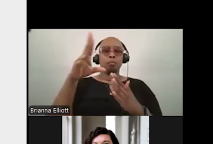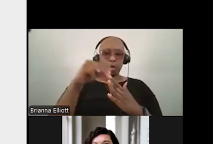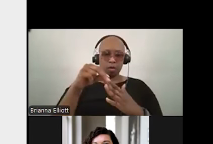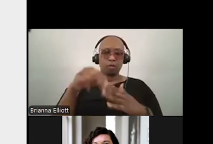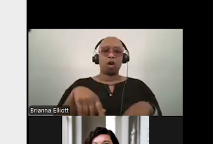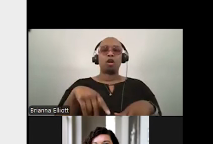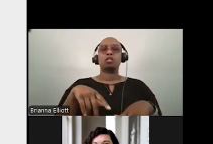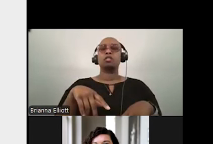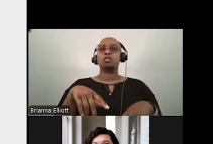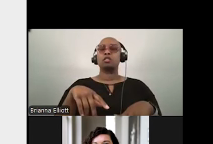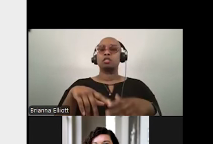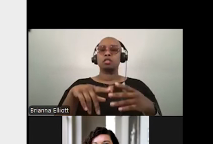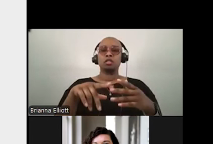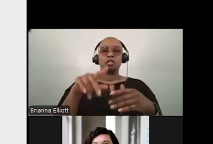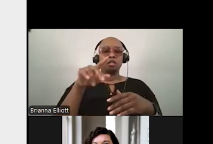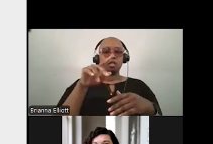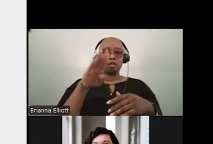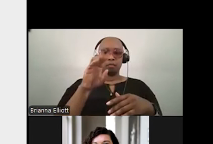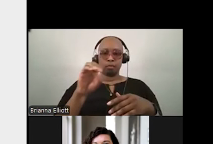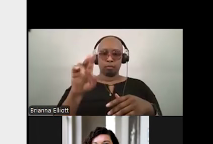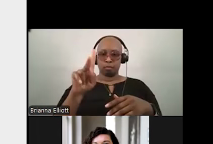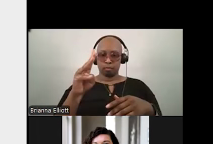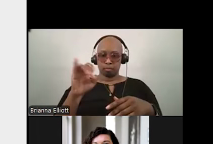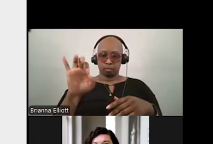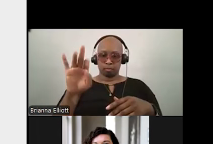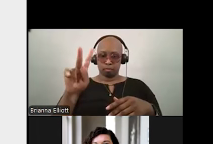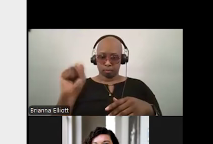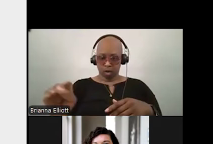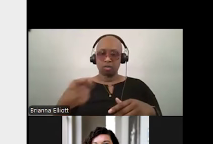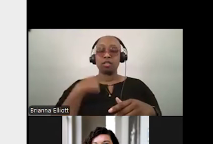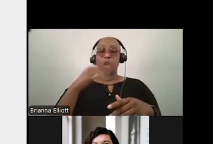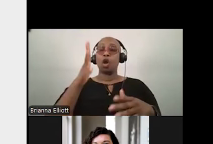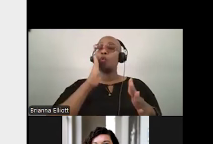going to create the blueprint for an accessible document. So, they're going to give it structure,